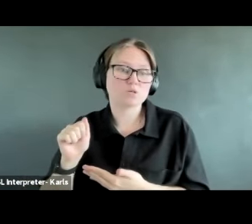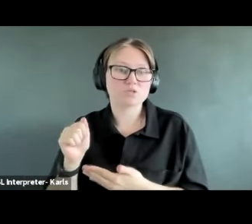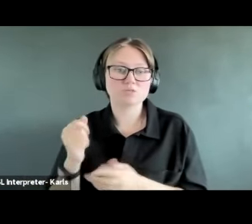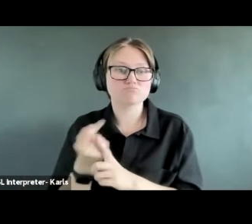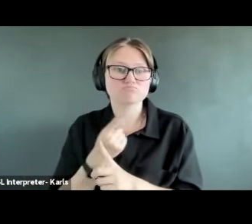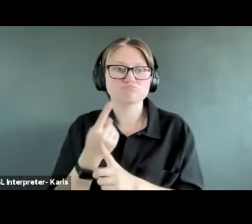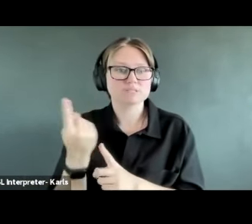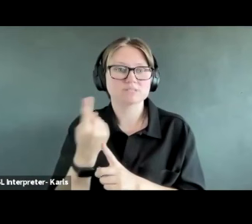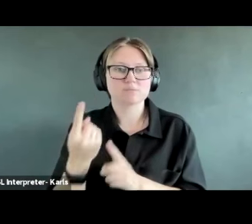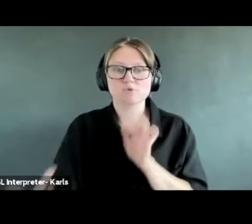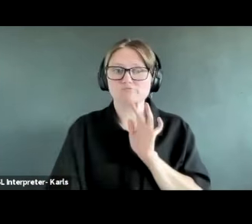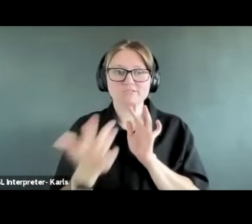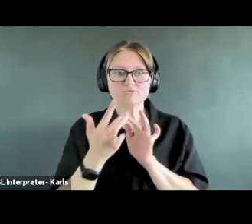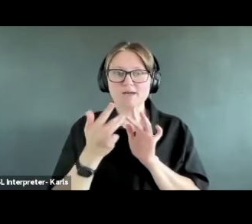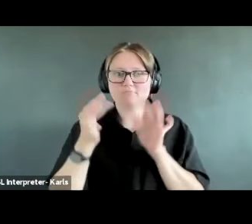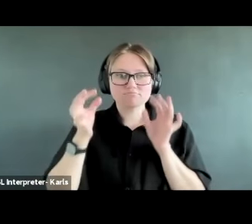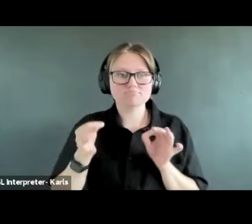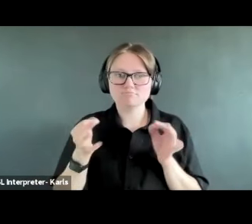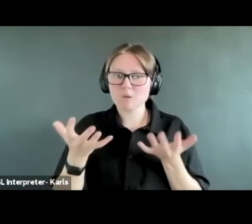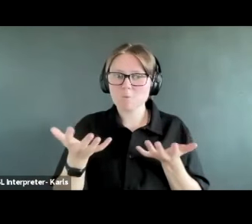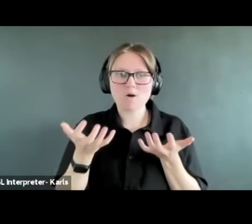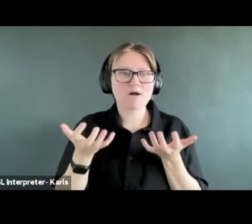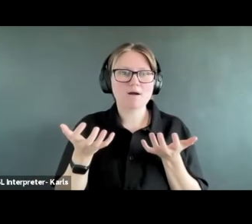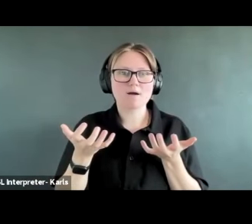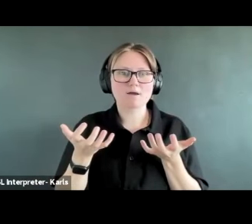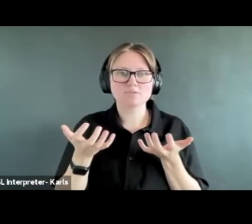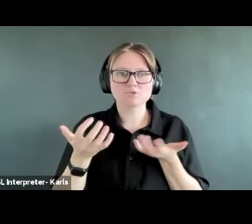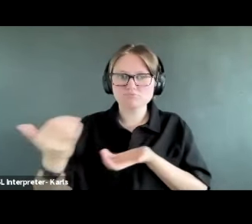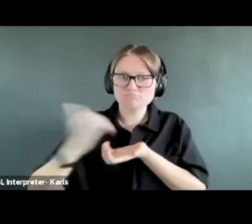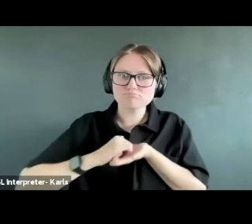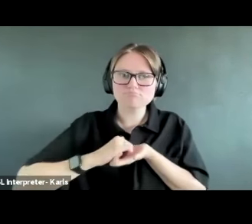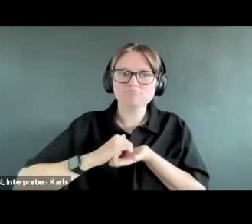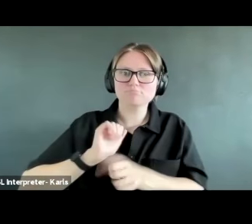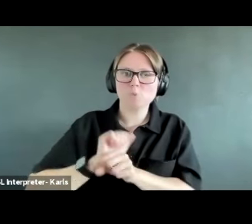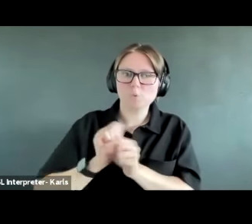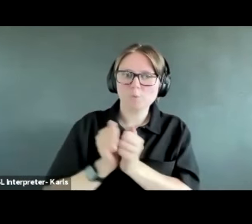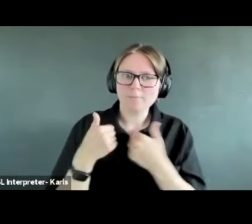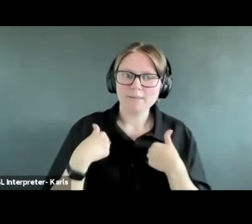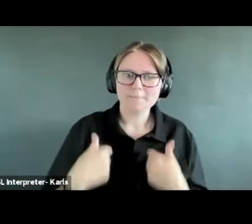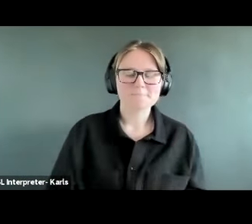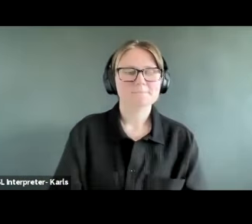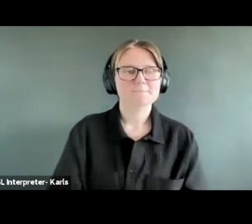decide they want to work with me and a big part of